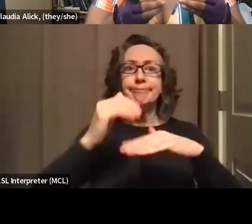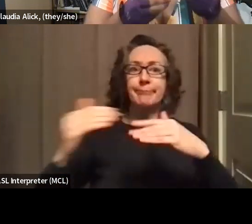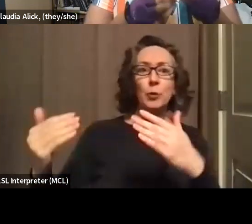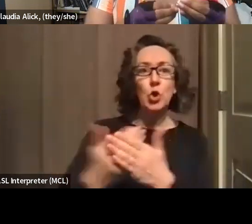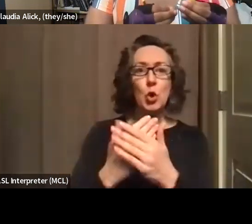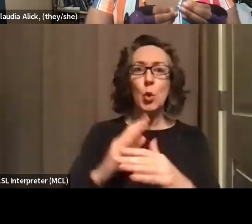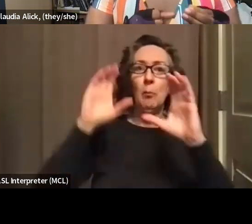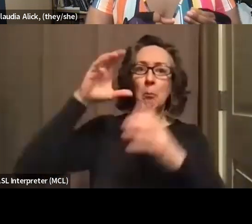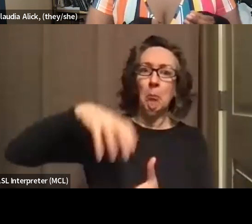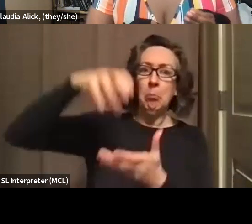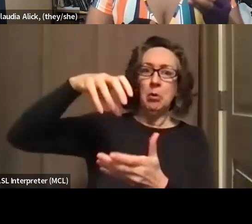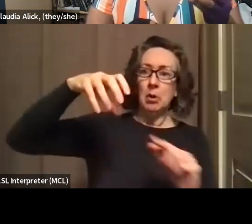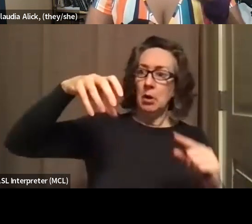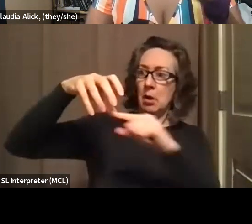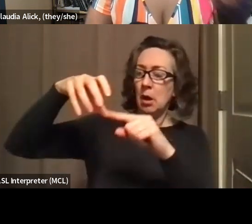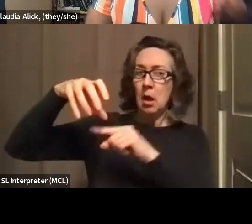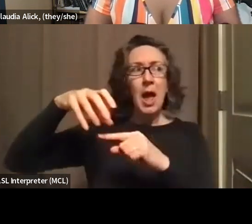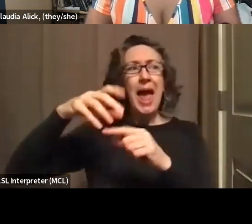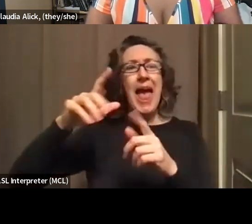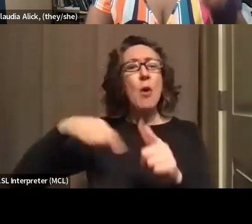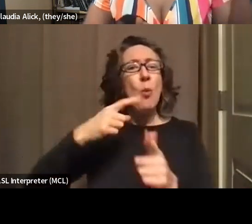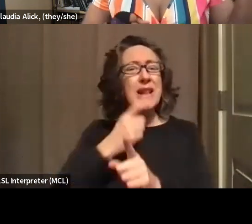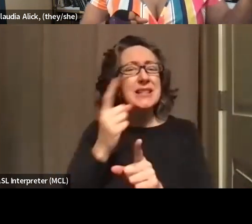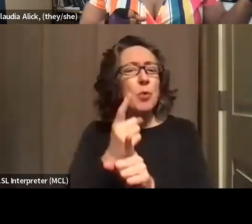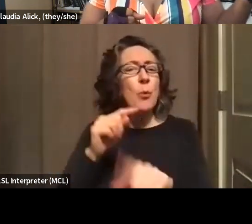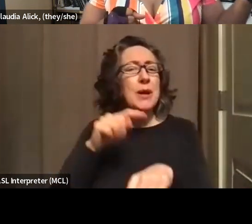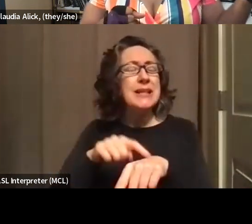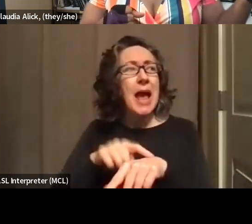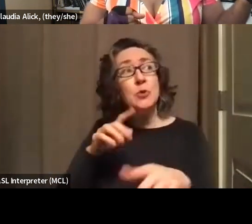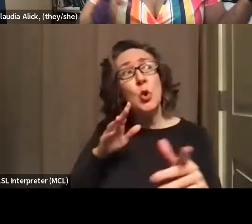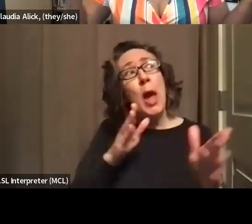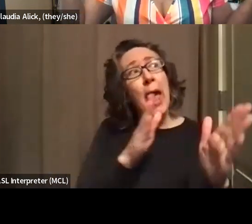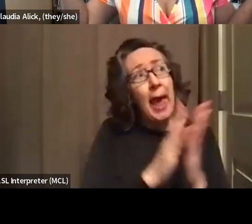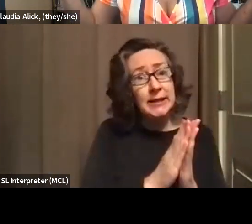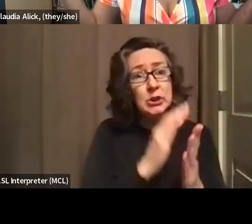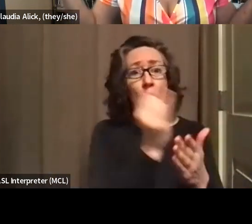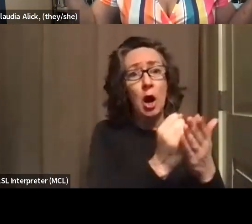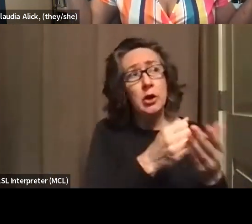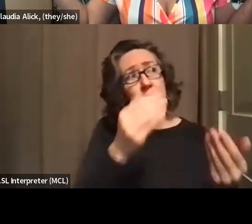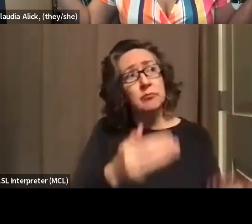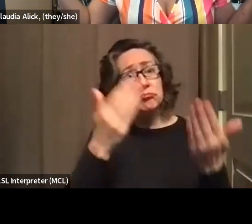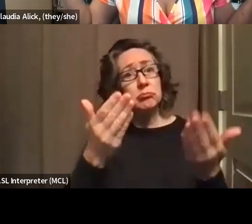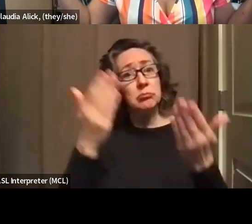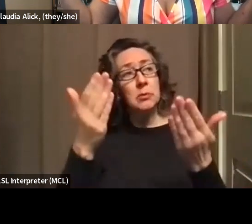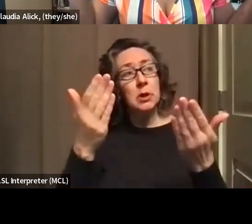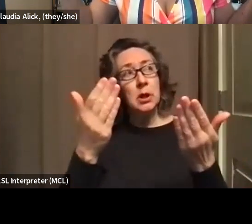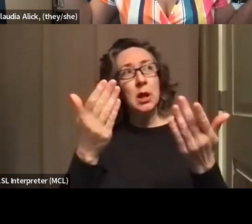artists, when is it the appropriate time? Early in the conceptual phase or after construction and framing is complete, so you can actually